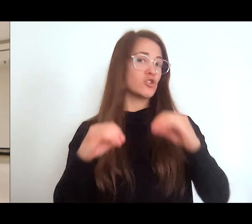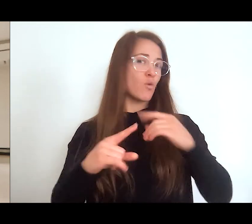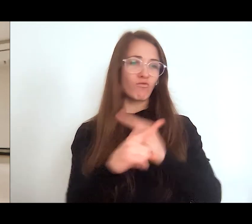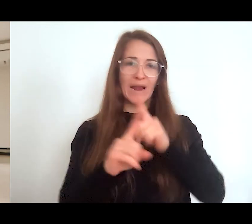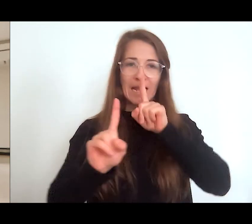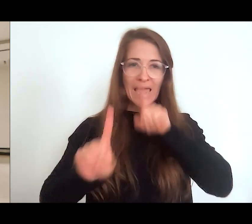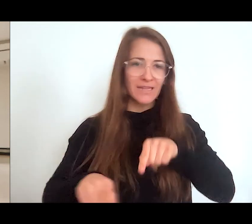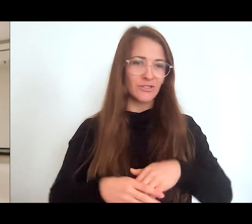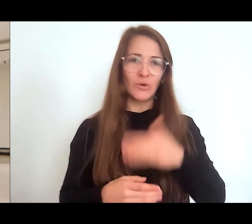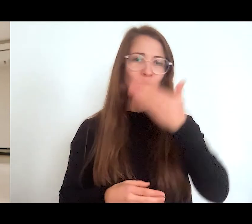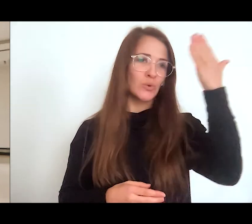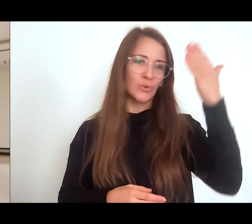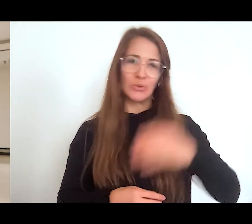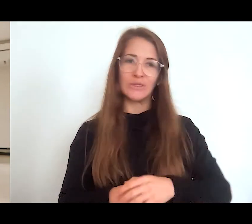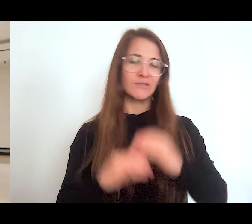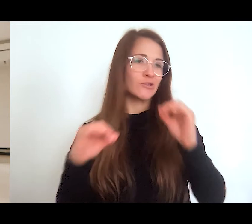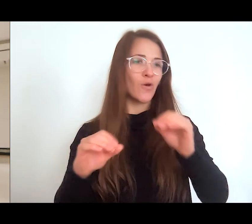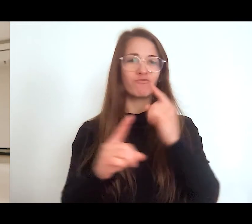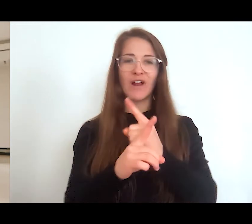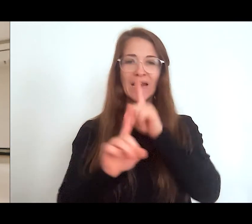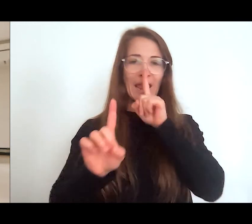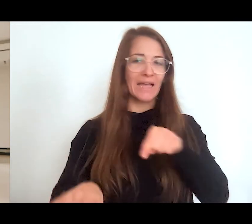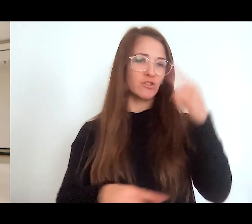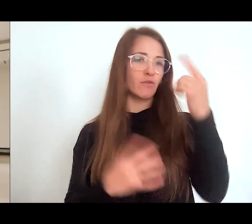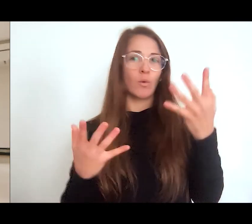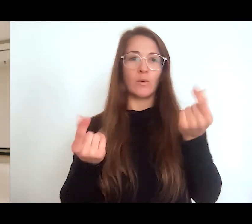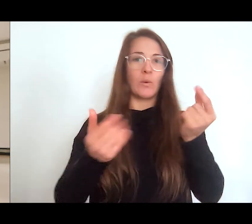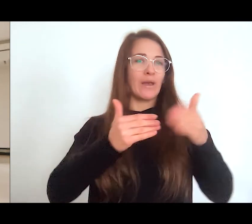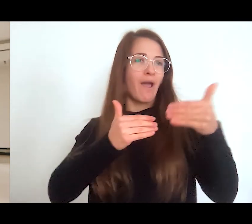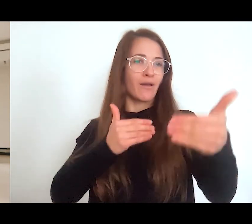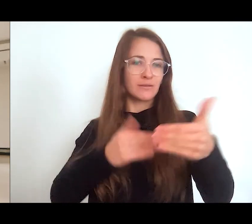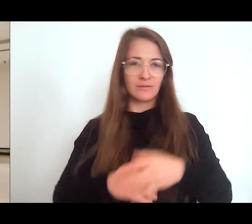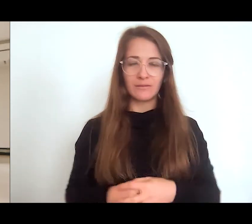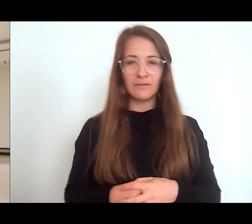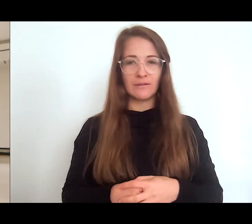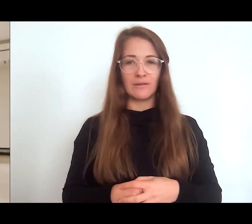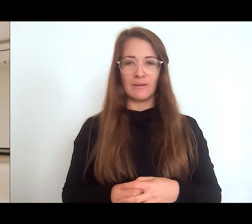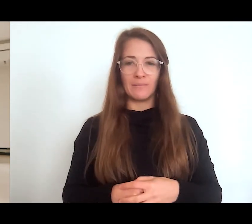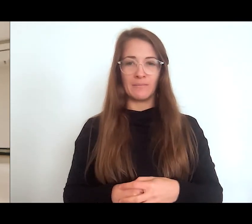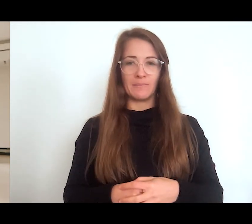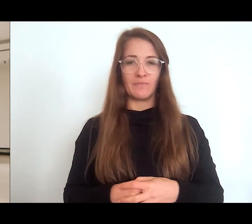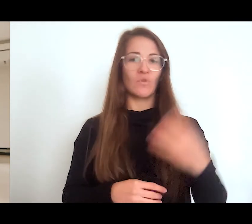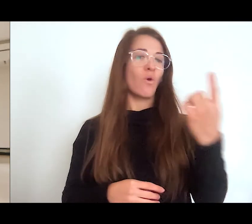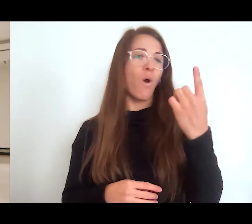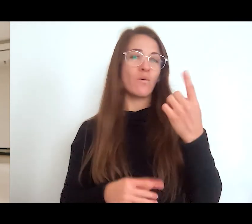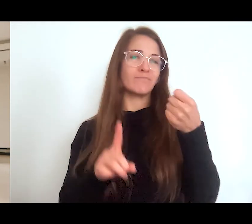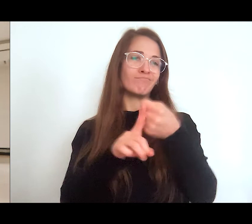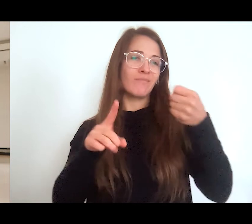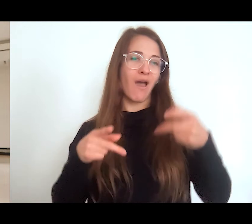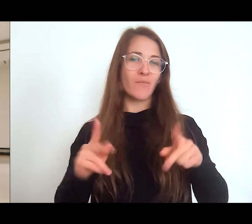AND THAT THERE'S NO RIGHT ANSWER. NO RIGHT ANSWER FOR WHAT YOU ARE GOING TO DO NEXT.